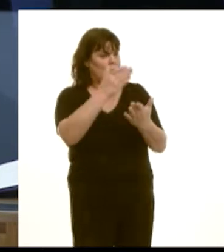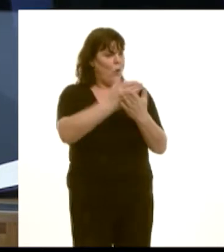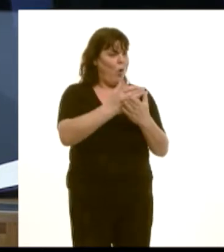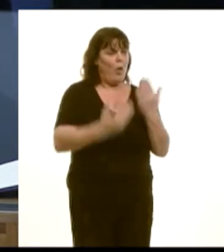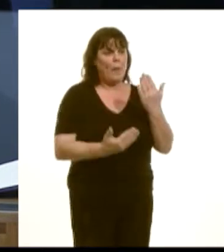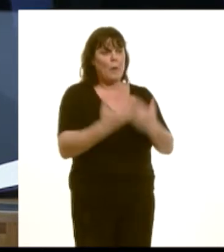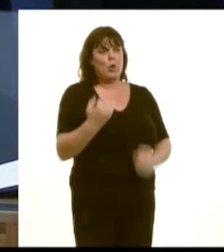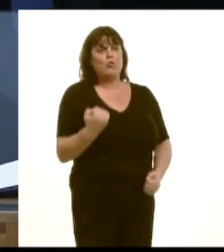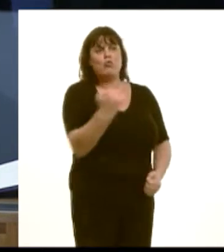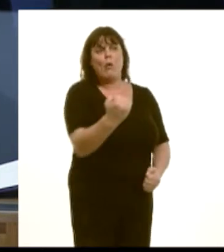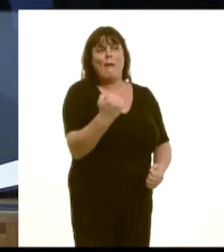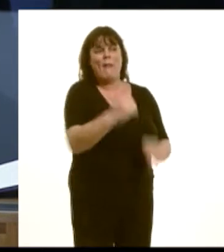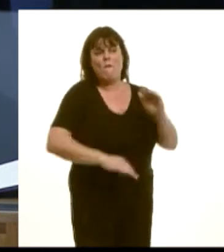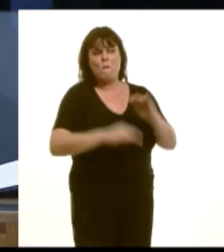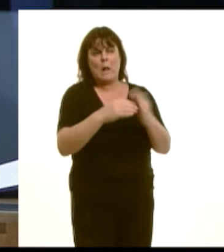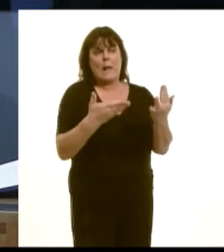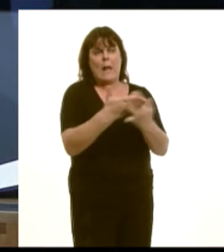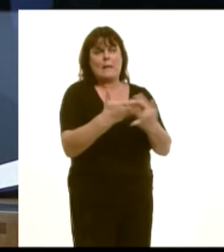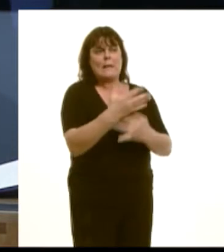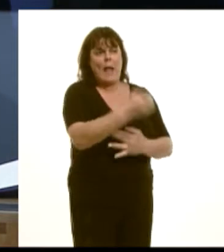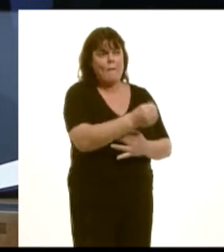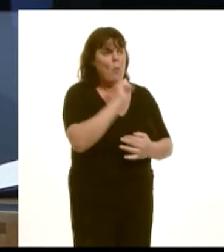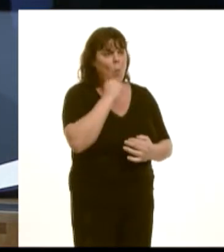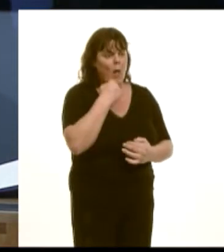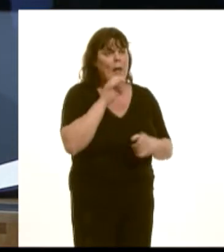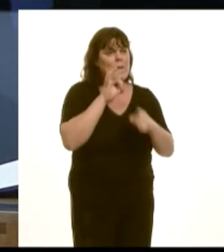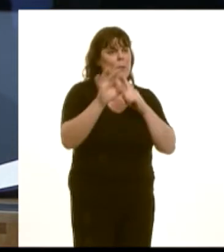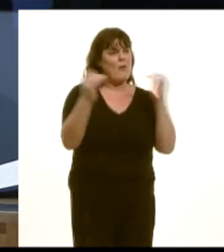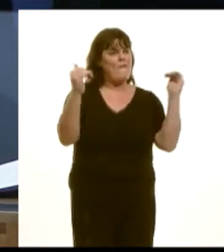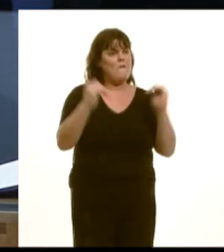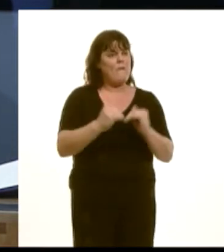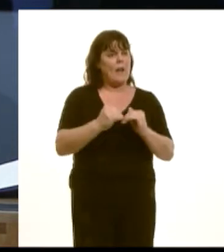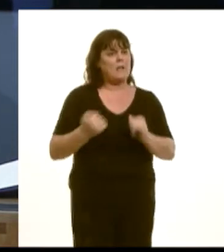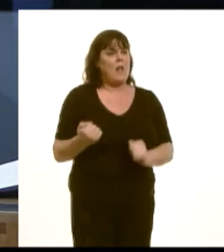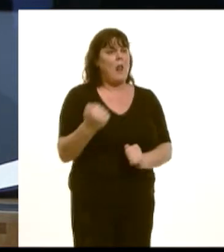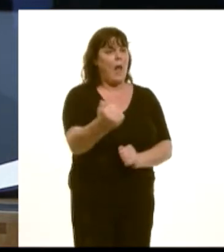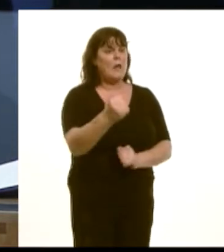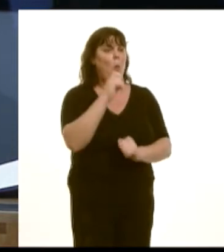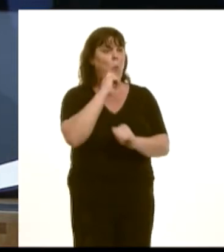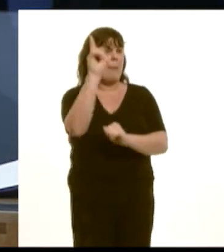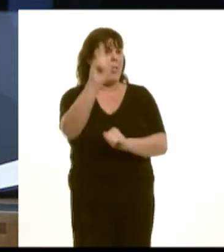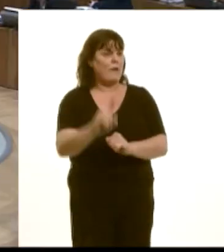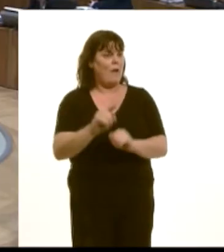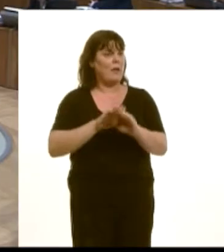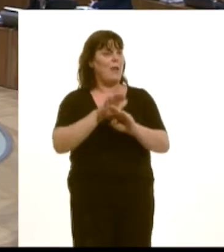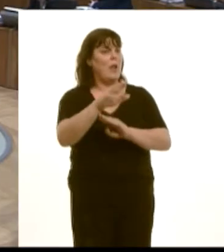for those trains, taking into consideration that the Valleys lines will be well on the way to being electrified by that time? Carwyn Jones: Yes, of course, that is part